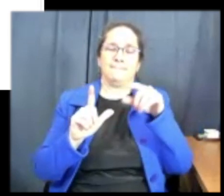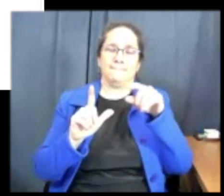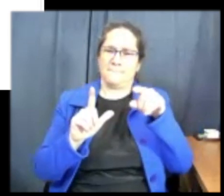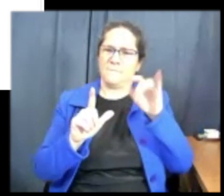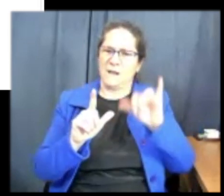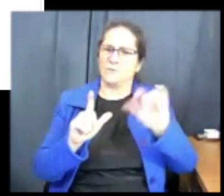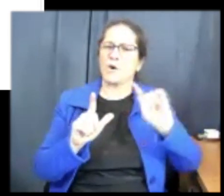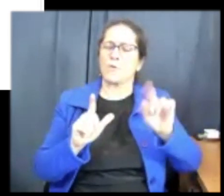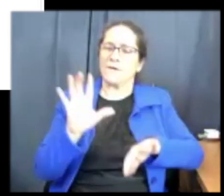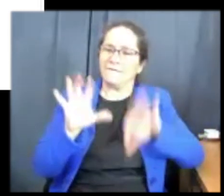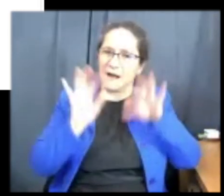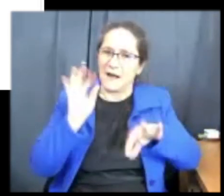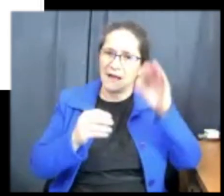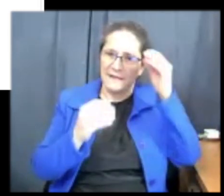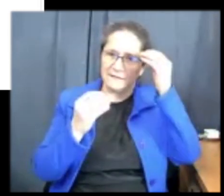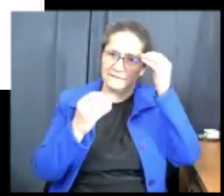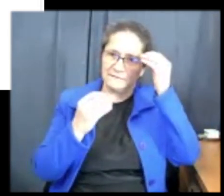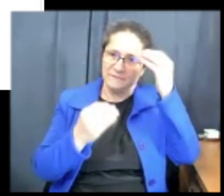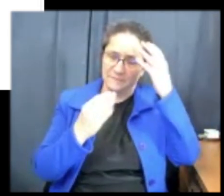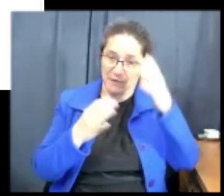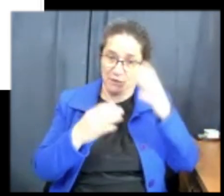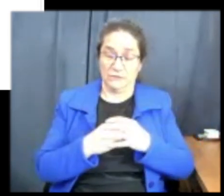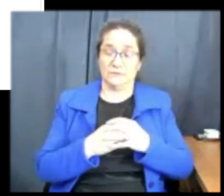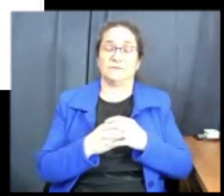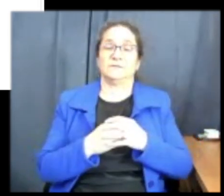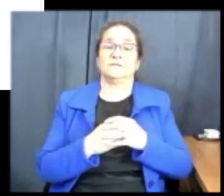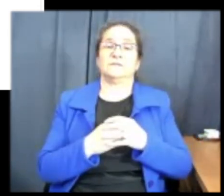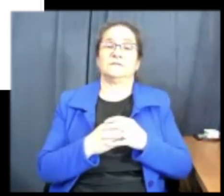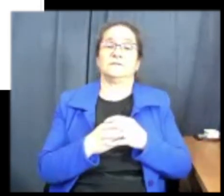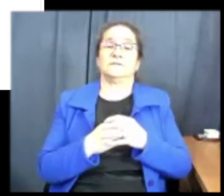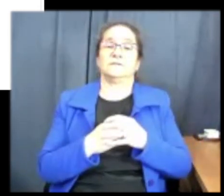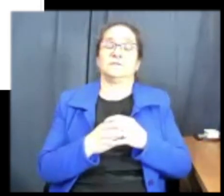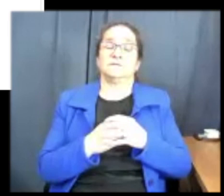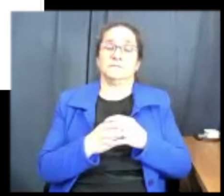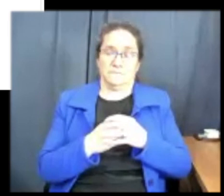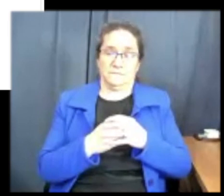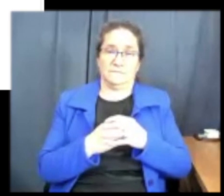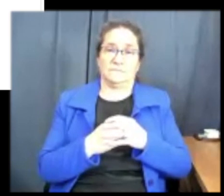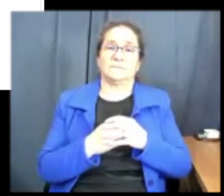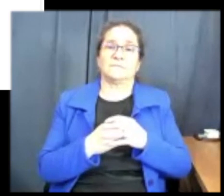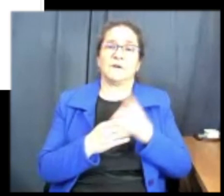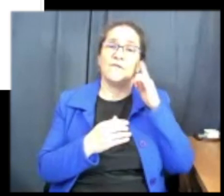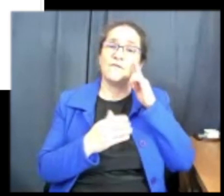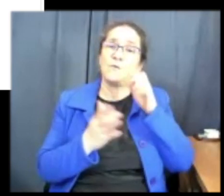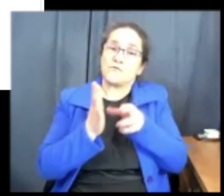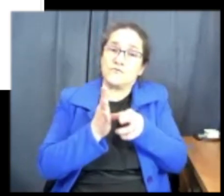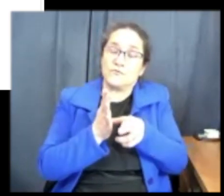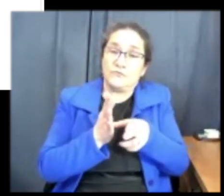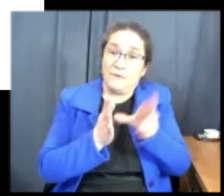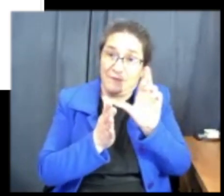that we will be referring to in the data review, and you can see on the right hand side of the page there's